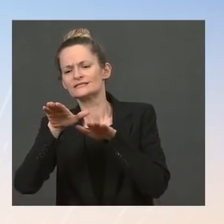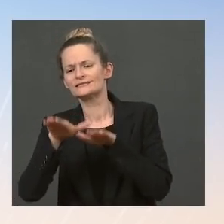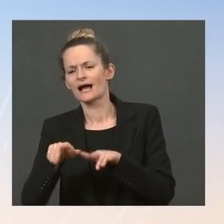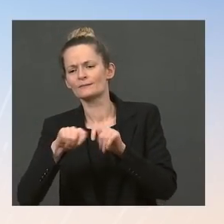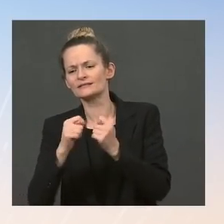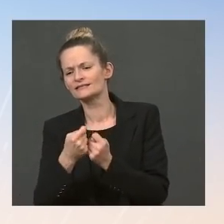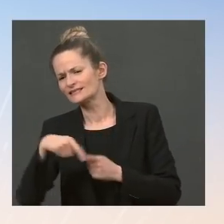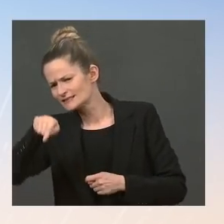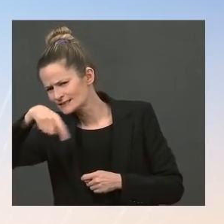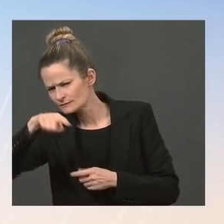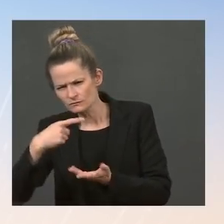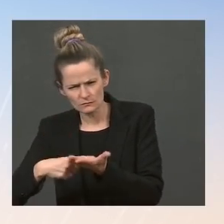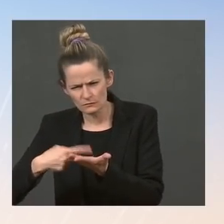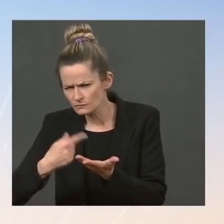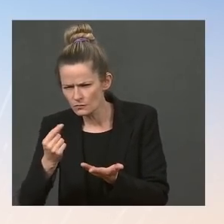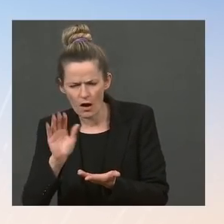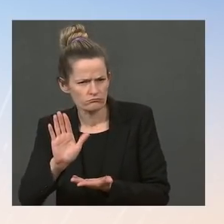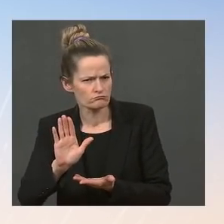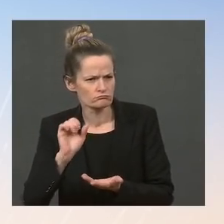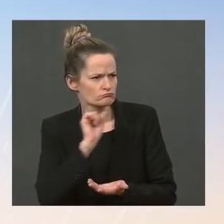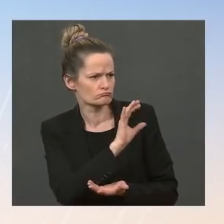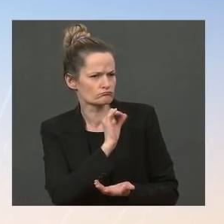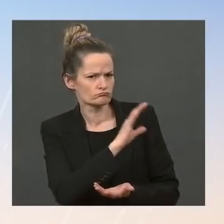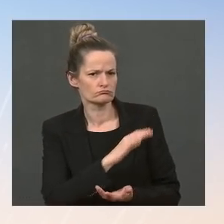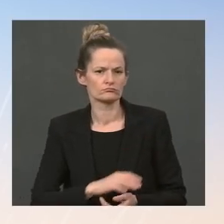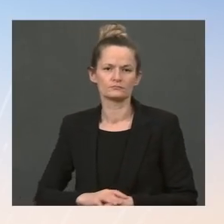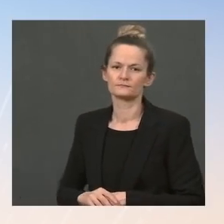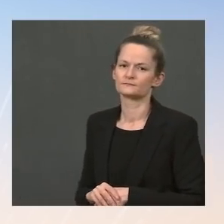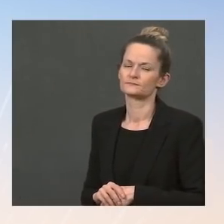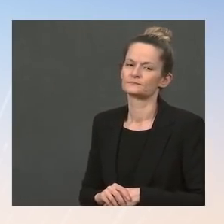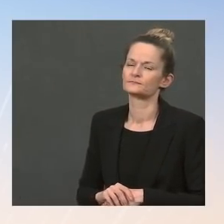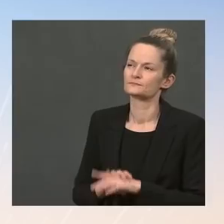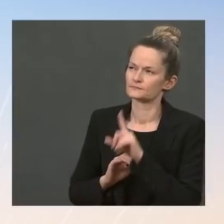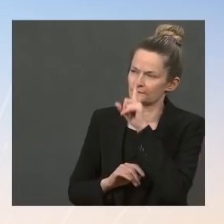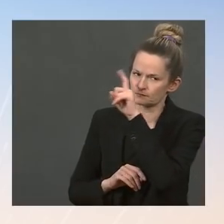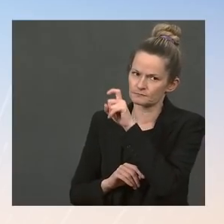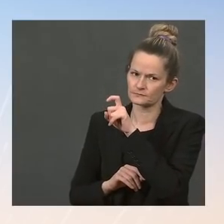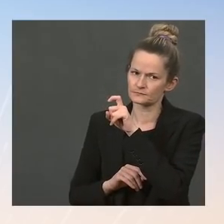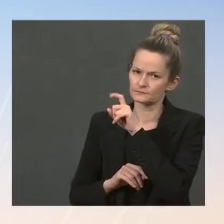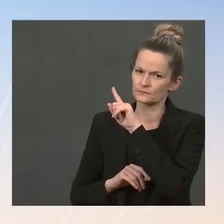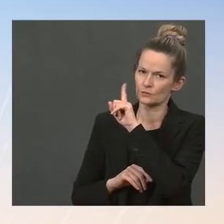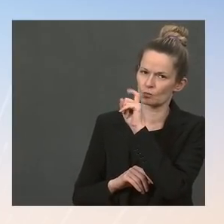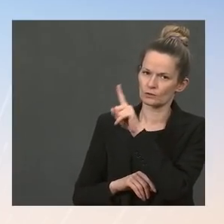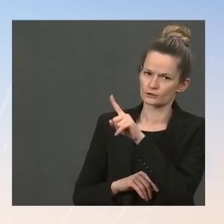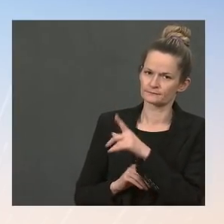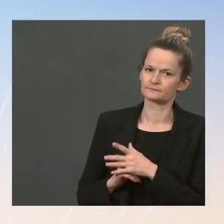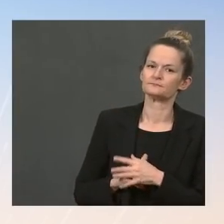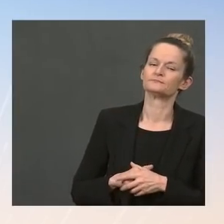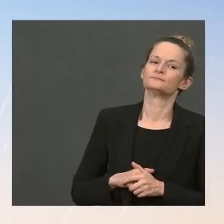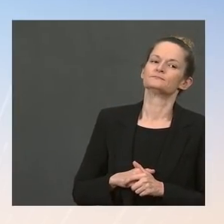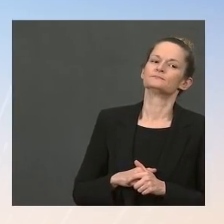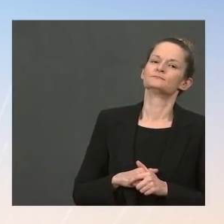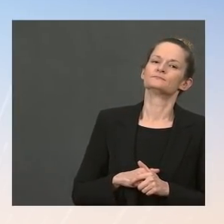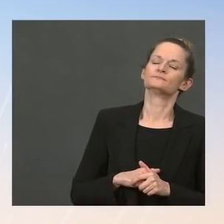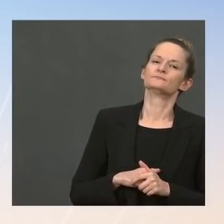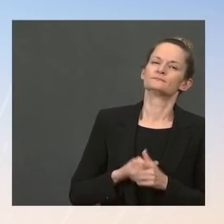The Press: Thank you, Jen. The Deputy Director of the FBI said that there's no sign so far from Russia of any cracking down on the, you know, cyber activity.